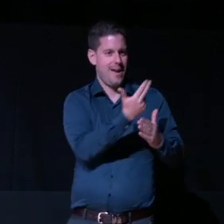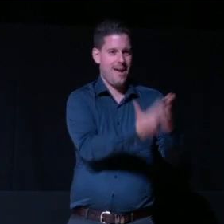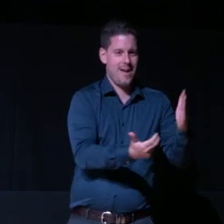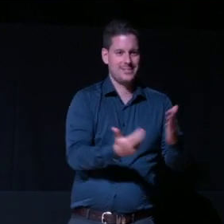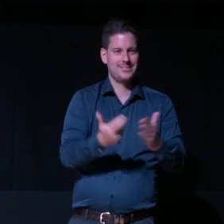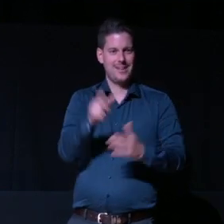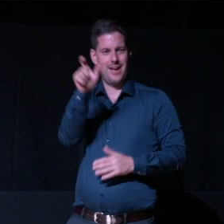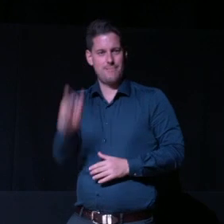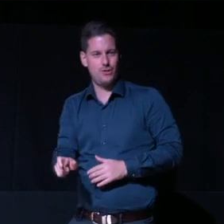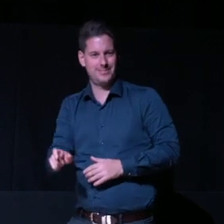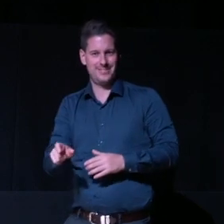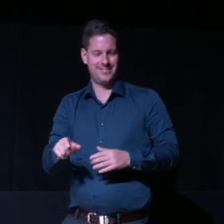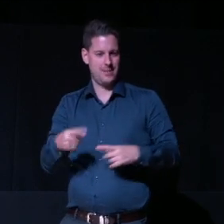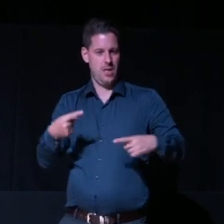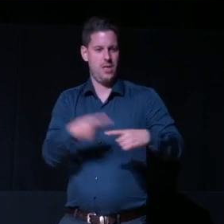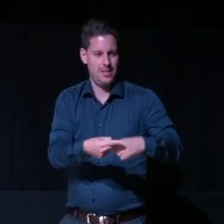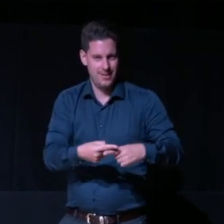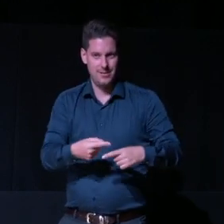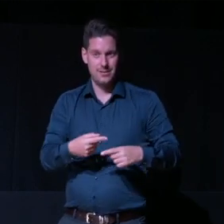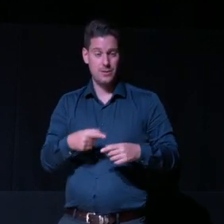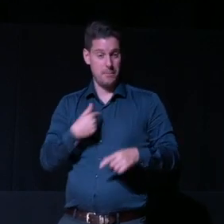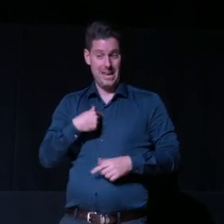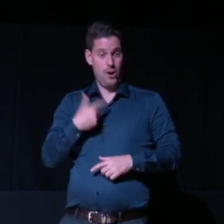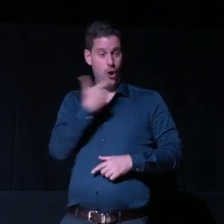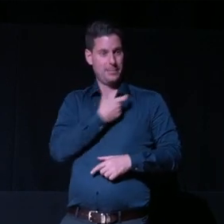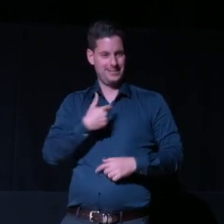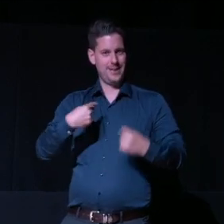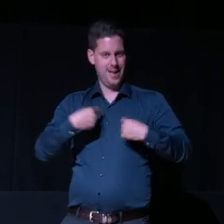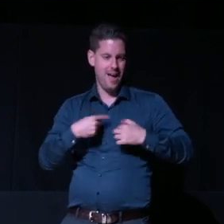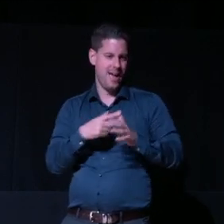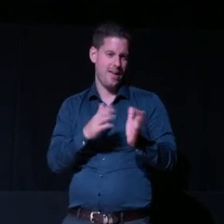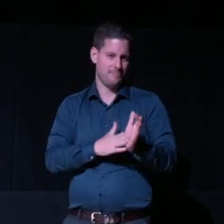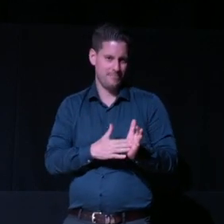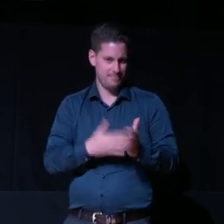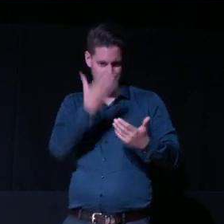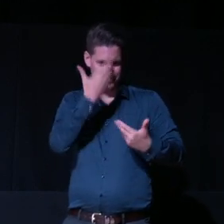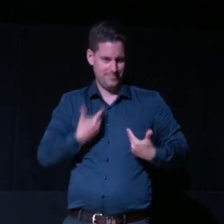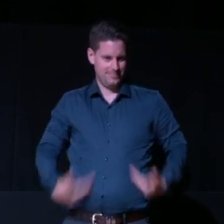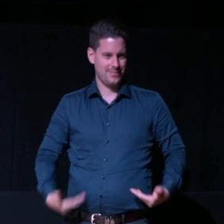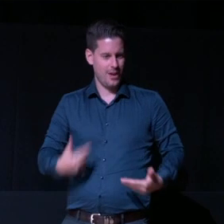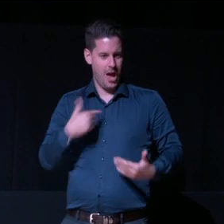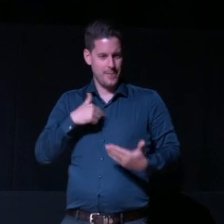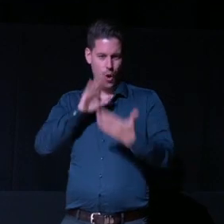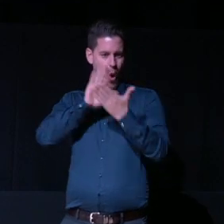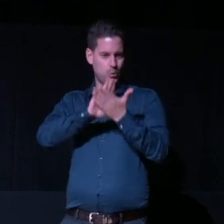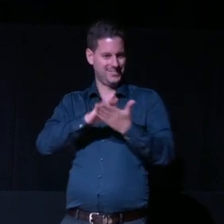on the work right like where if you're a comedian you are the you're the you are much closer to it. Whereas it's quite different